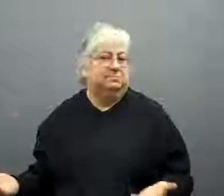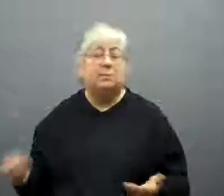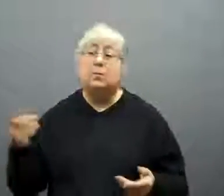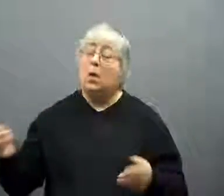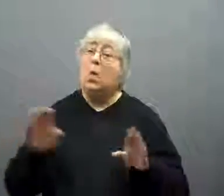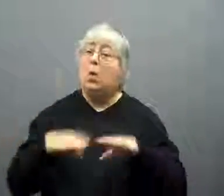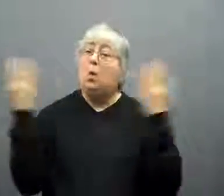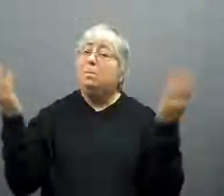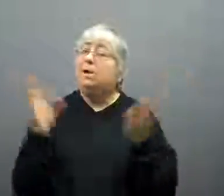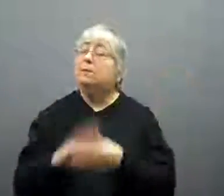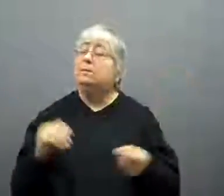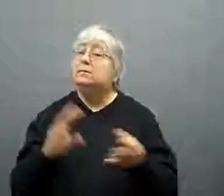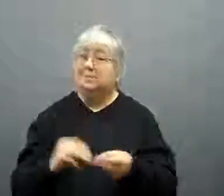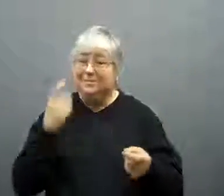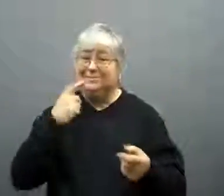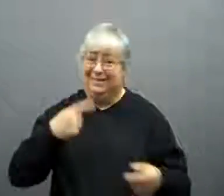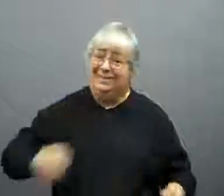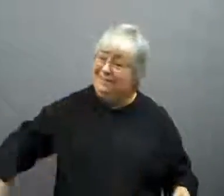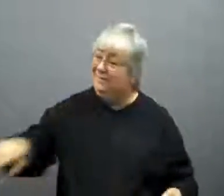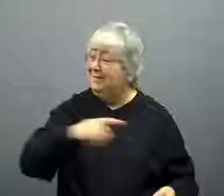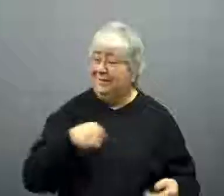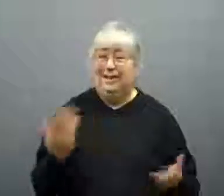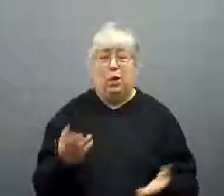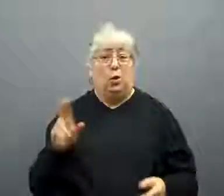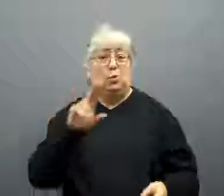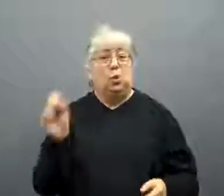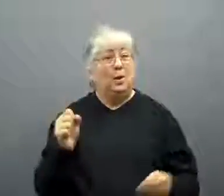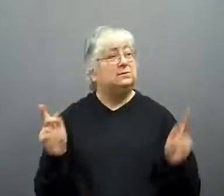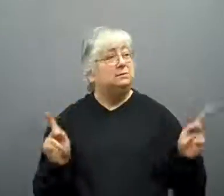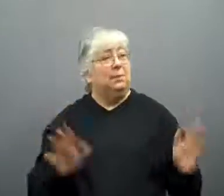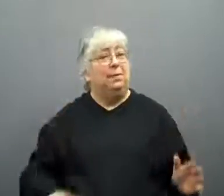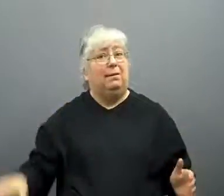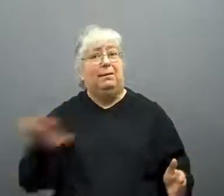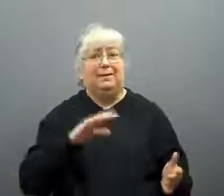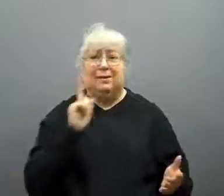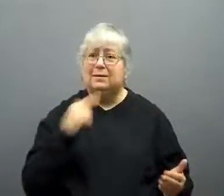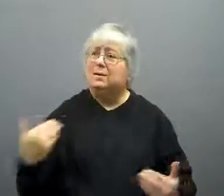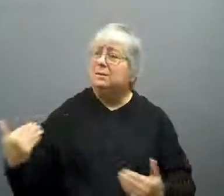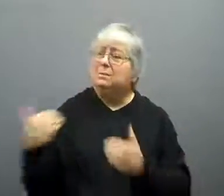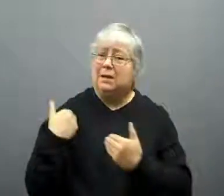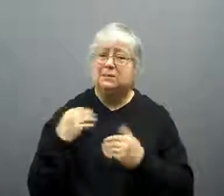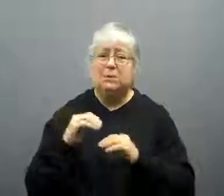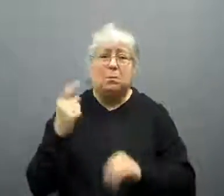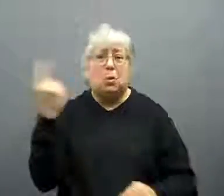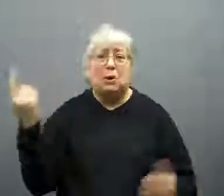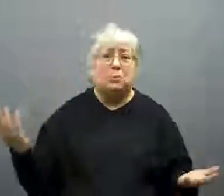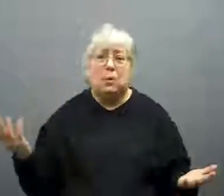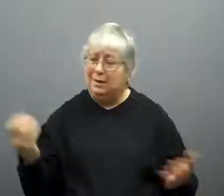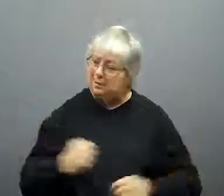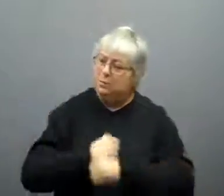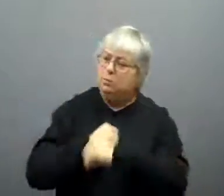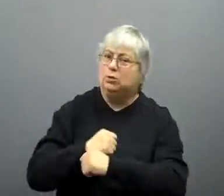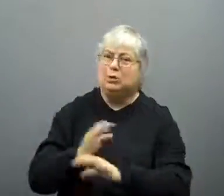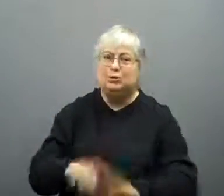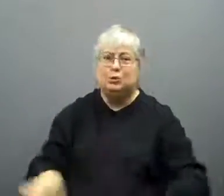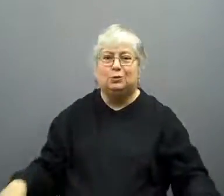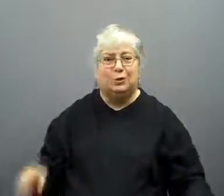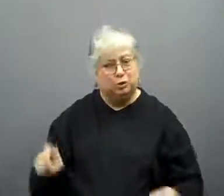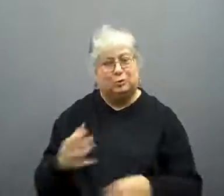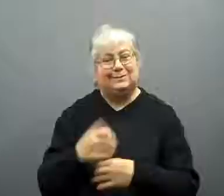He started off with the statement that the primary responsibilty of Americans